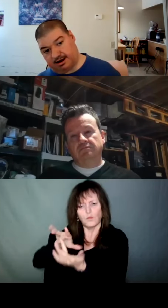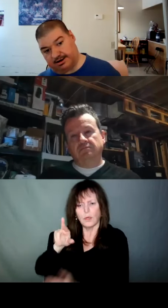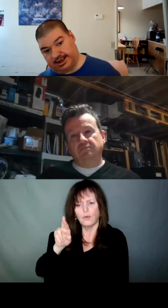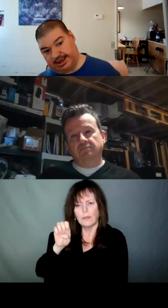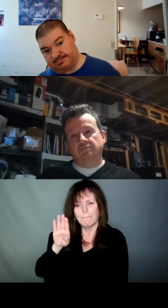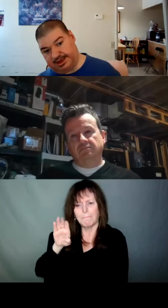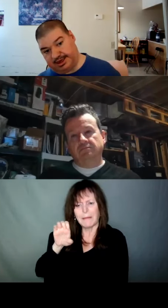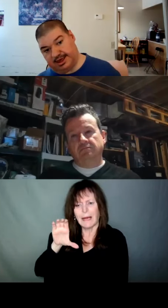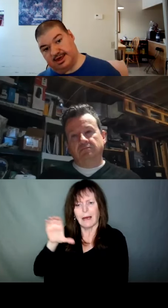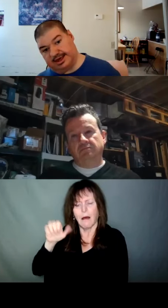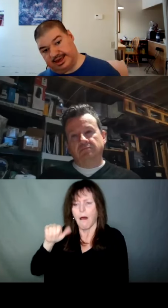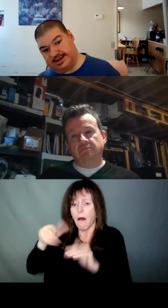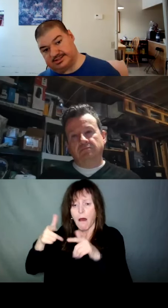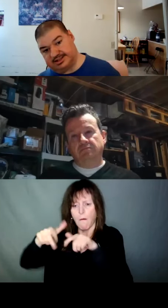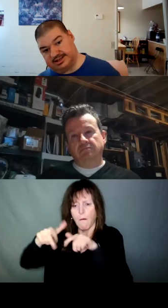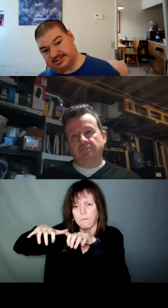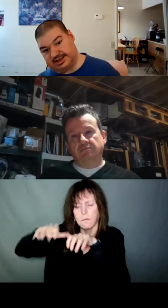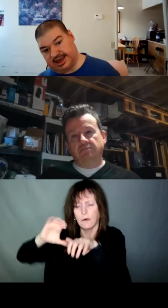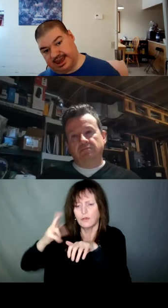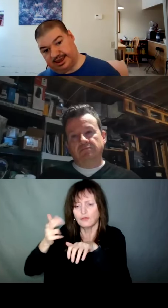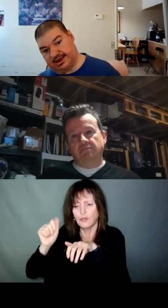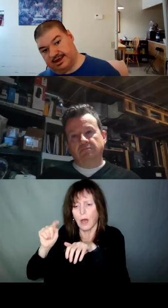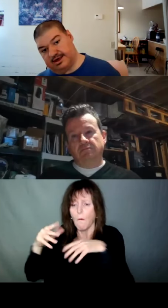chat box